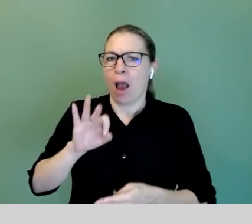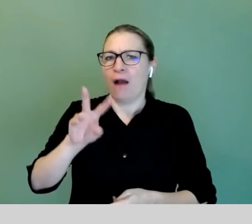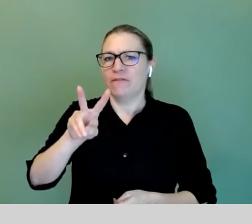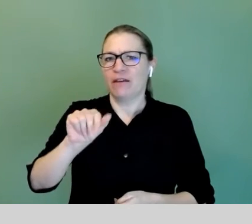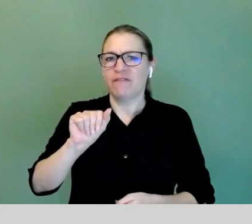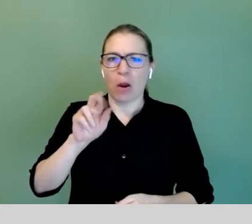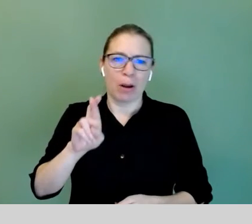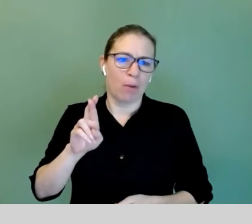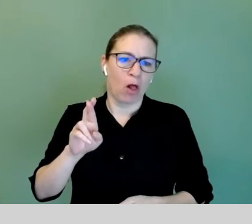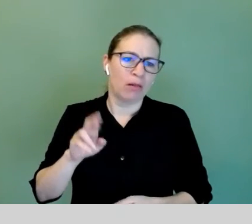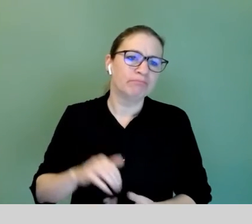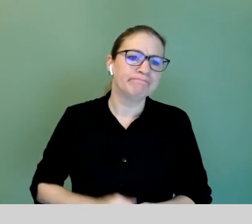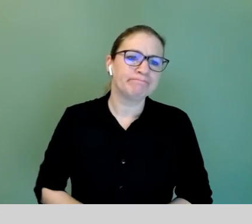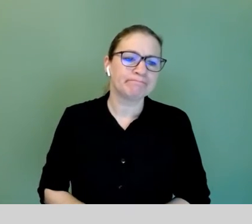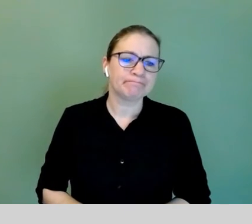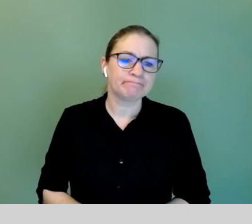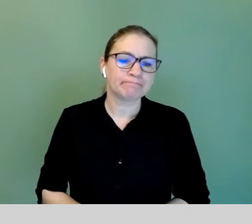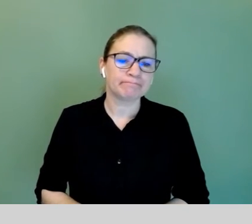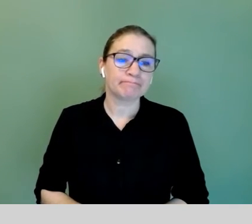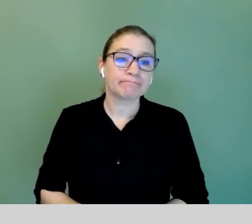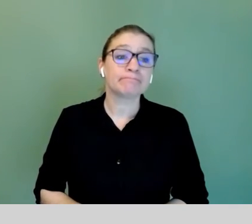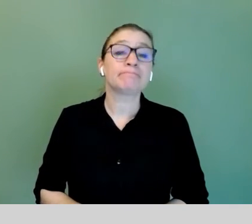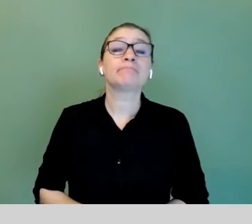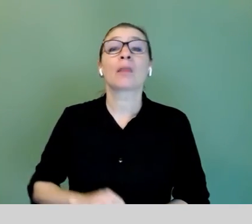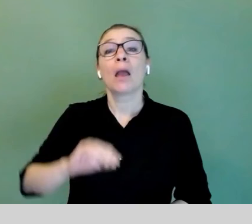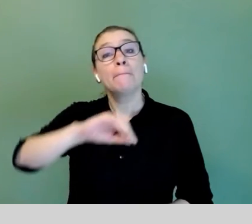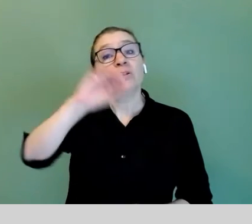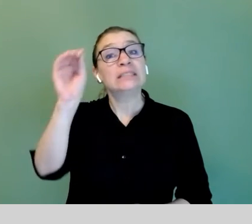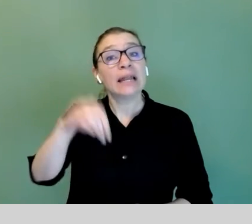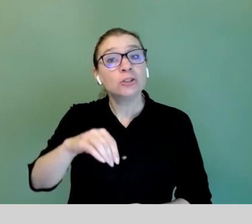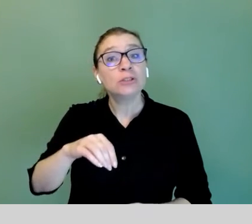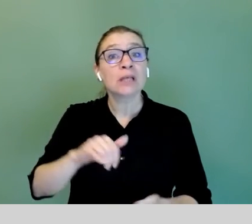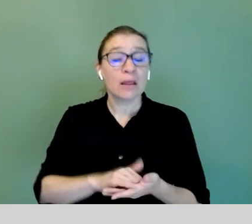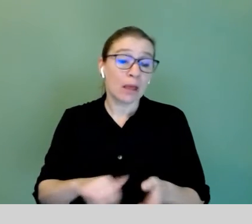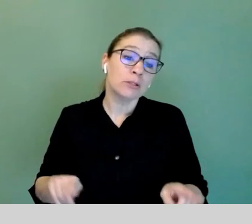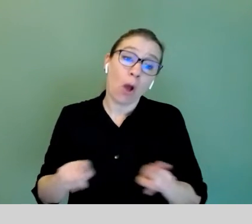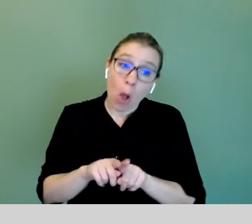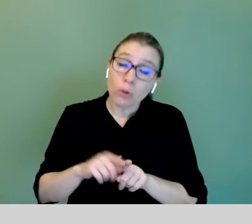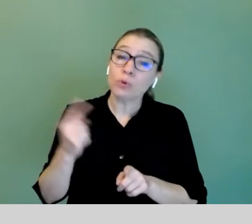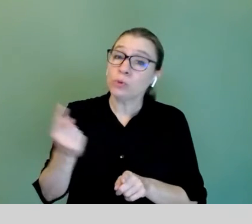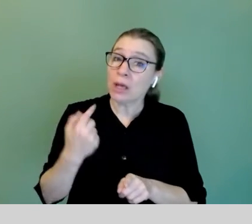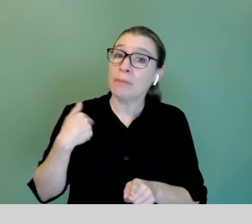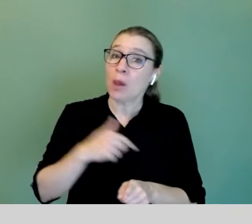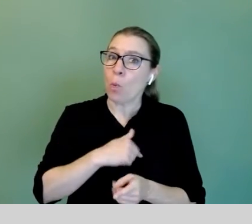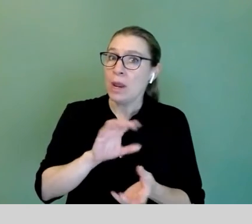of the variable and its value. Percentages, that is also something